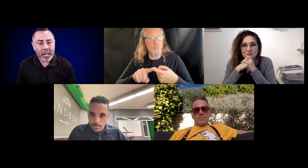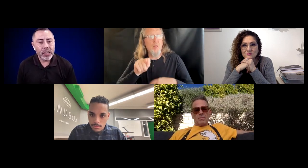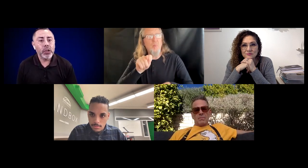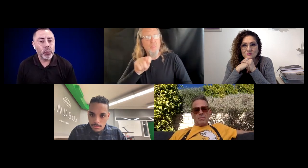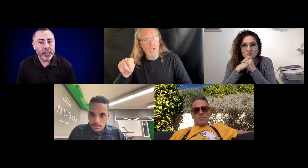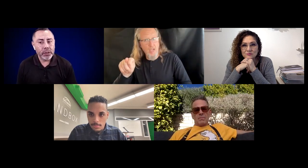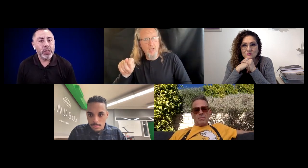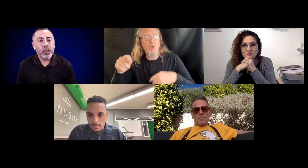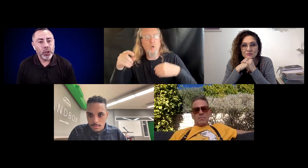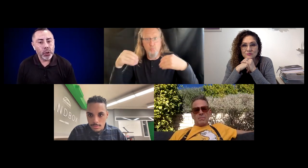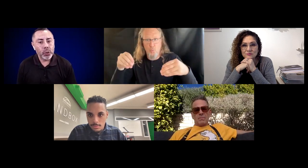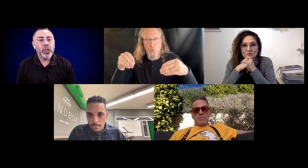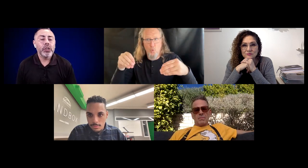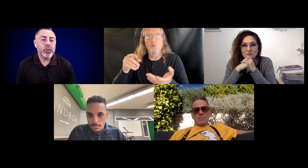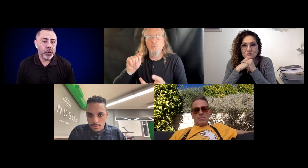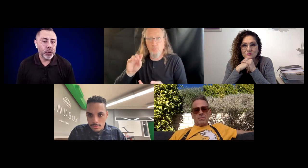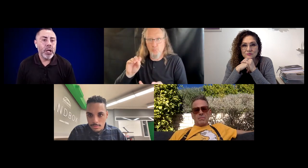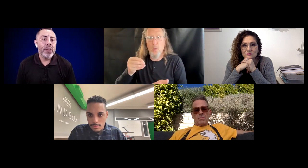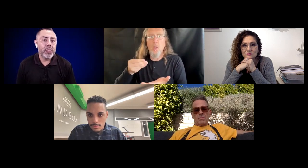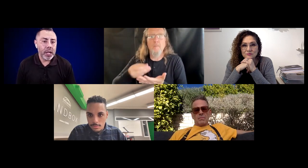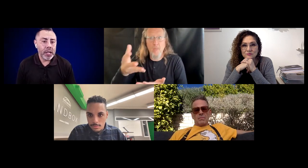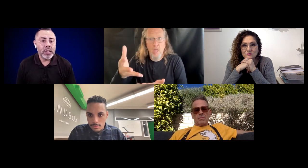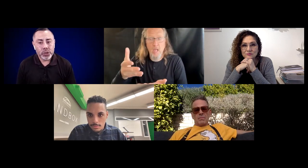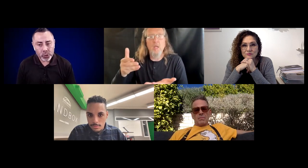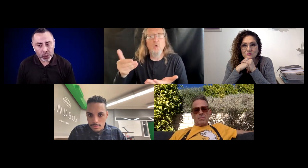I will go to the store to buy new shoes tonight.